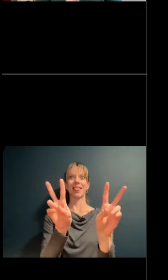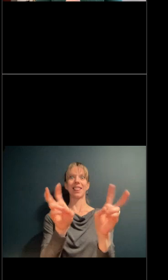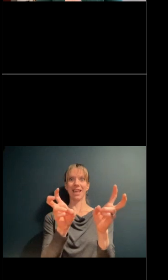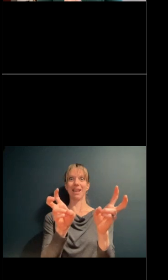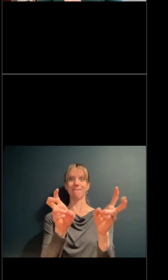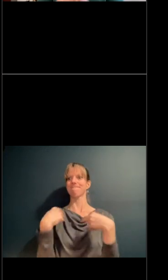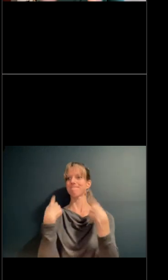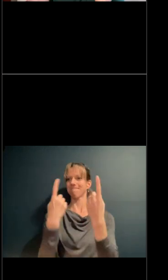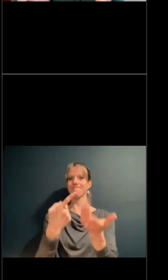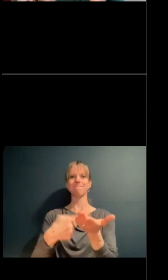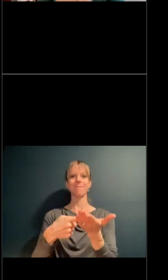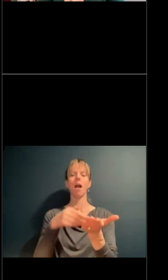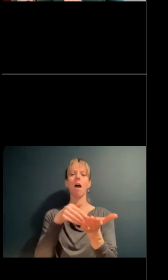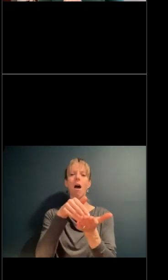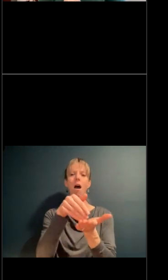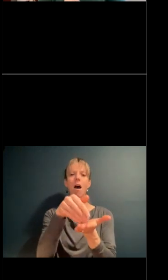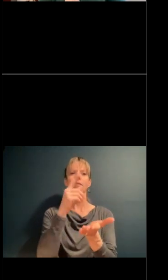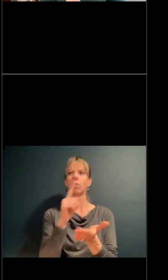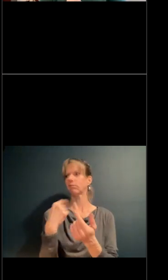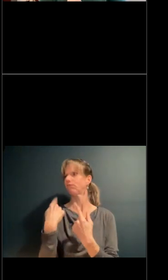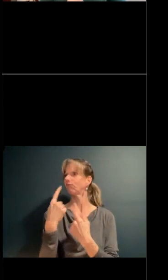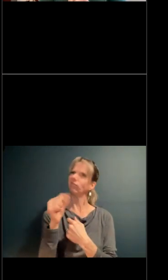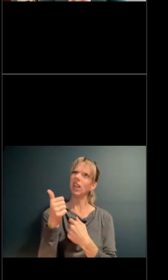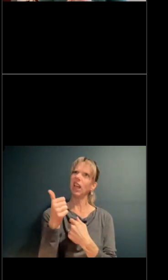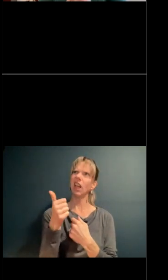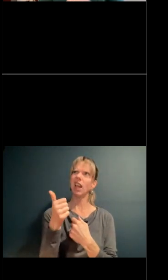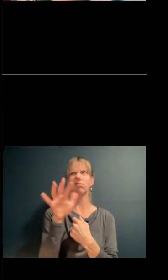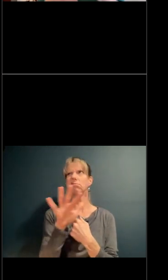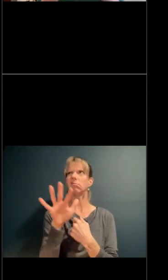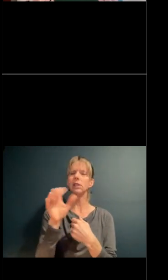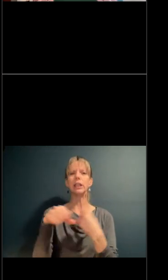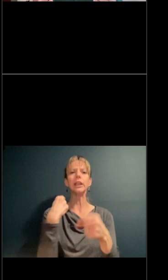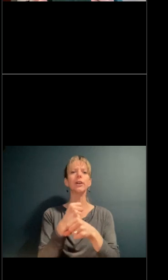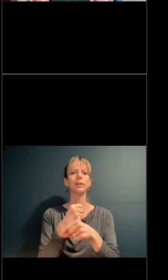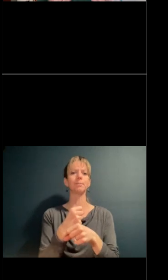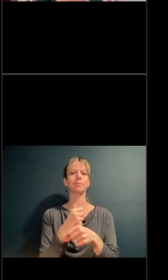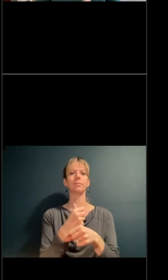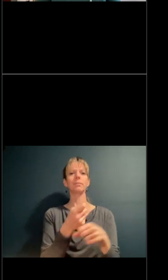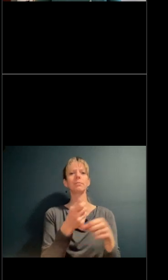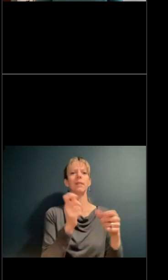about so often over the last 10 or so years. It's the movement from being apart from one